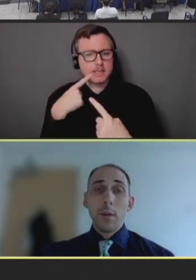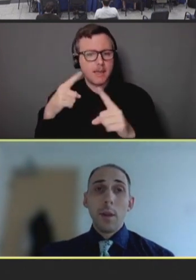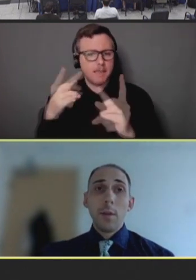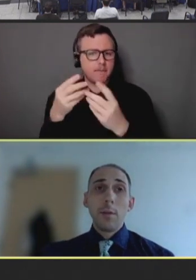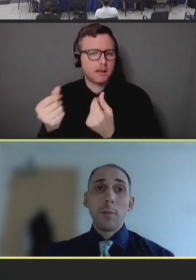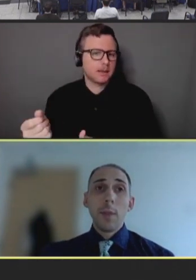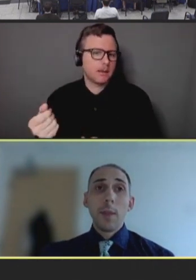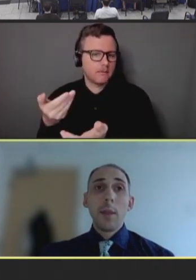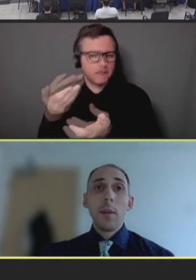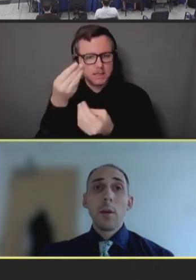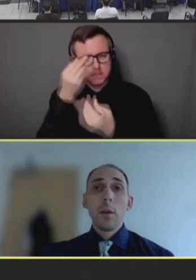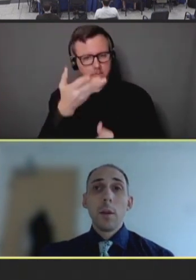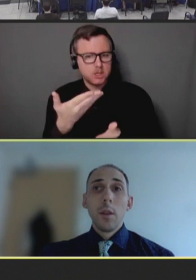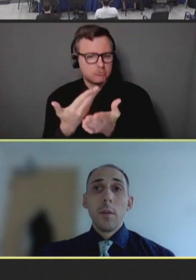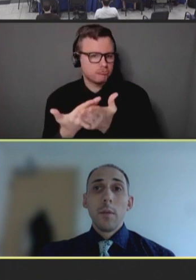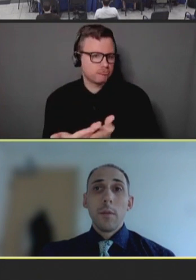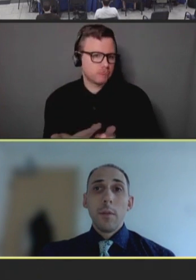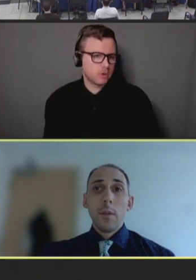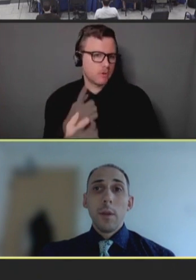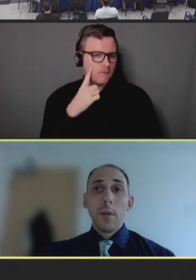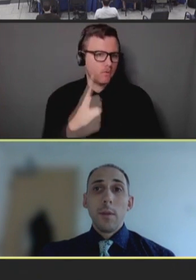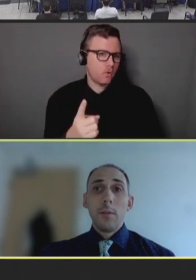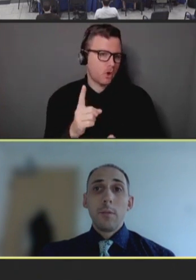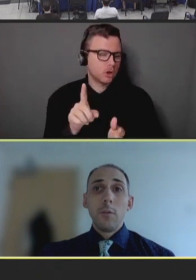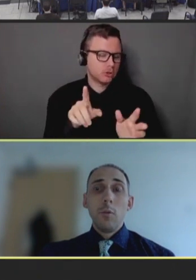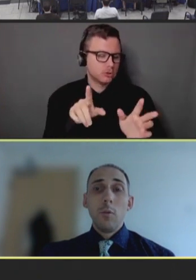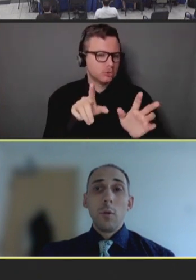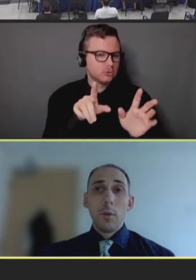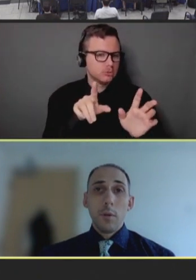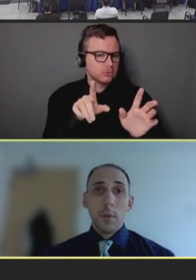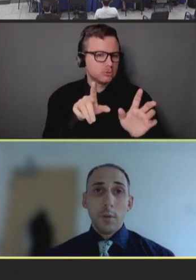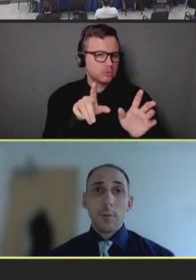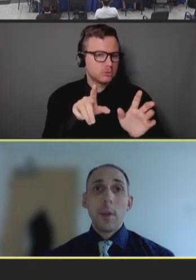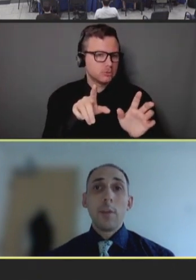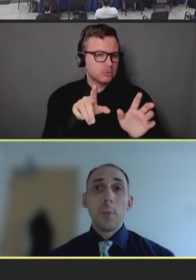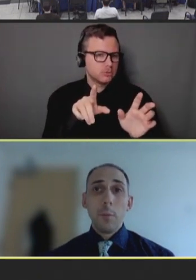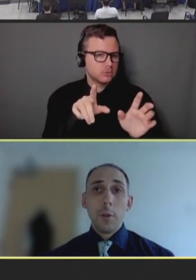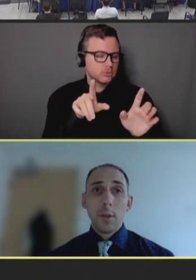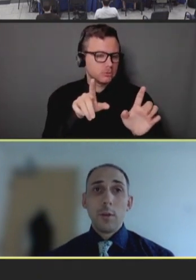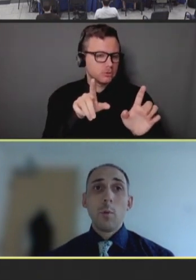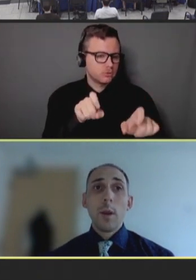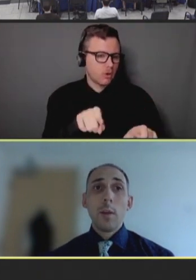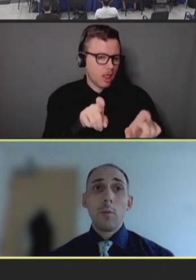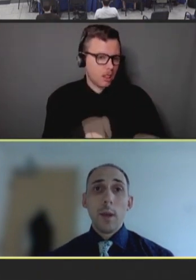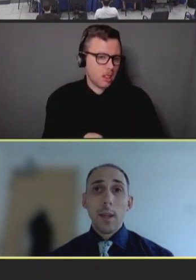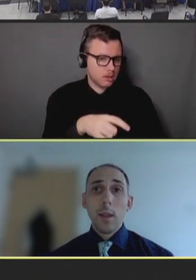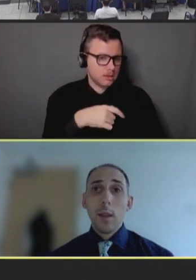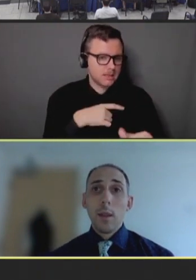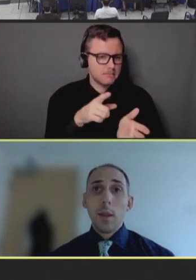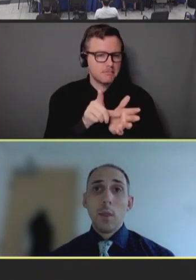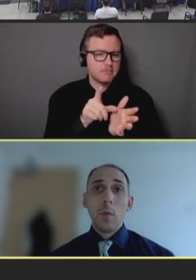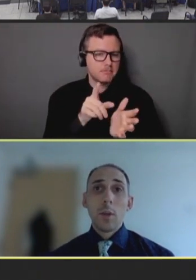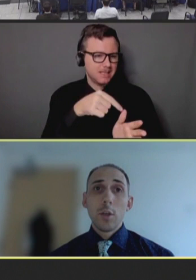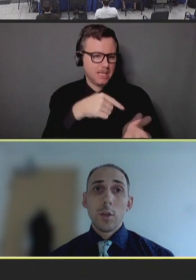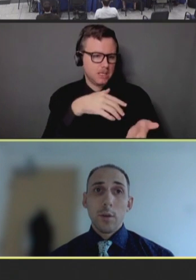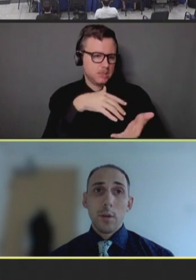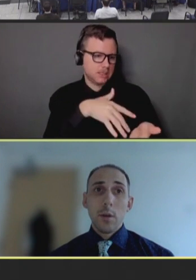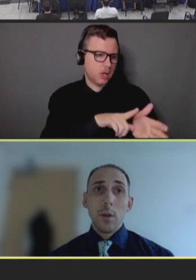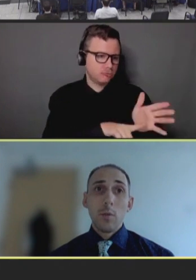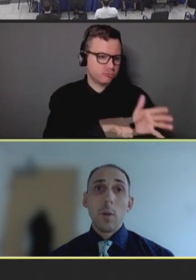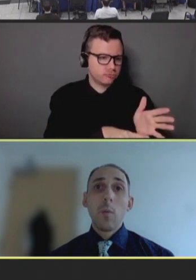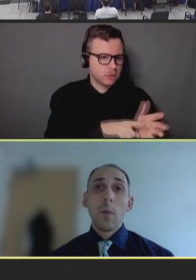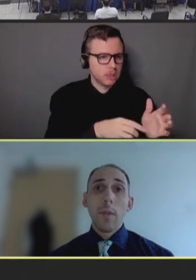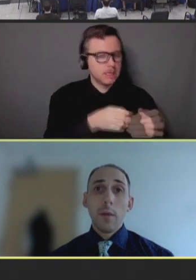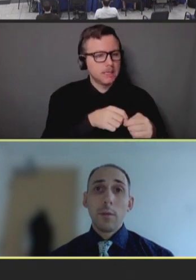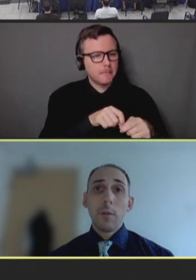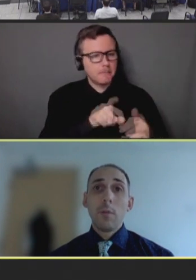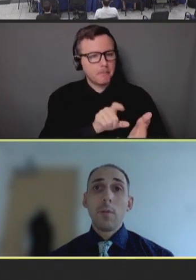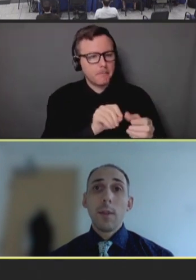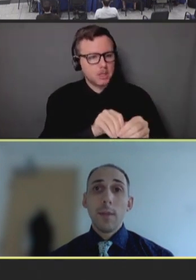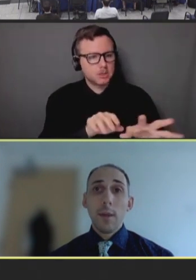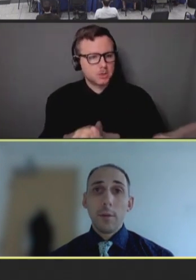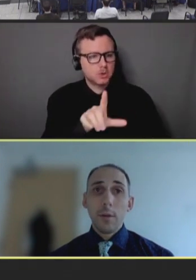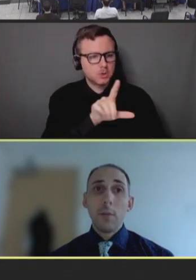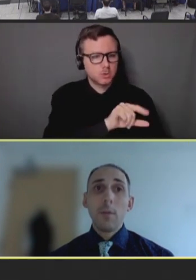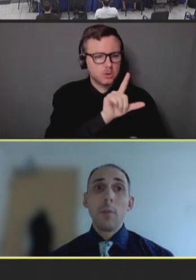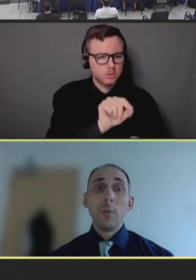And I display here these two studies published in 2020, in which 21,000 and 15,000 individuals